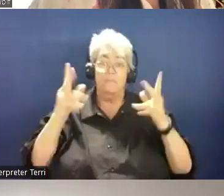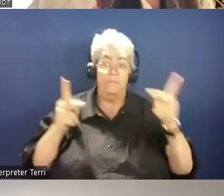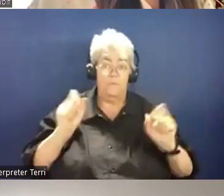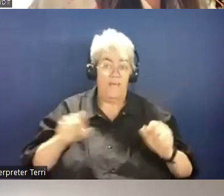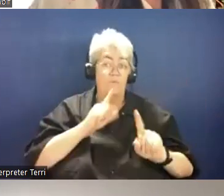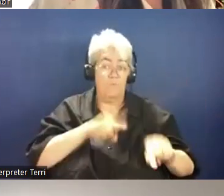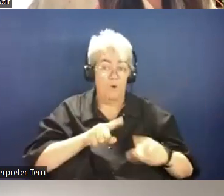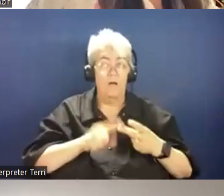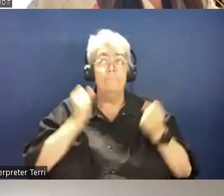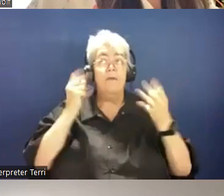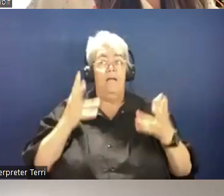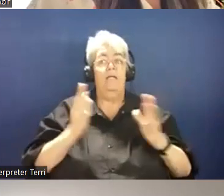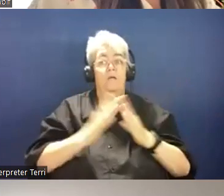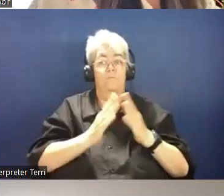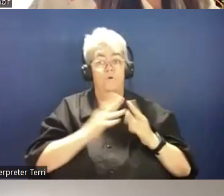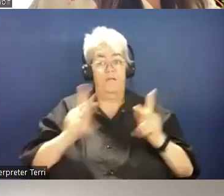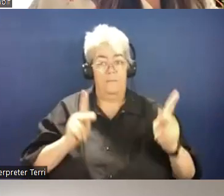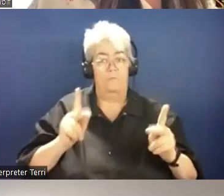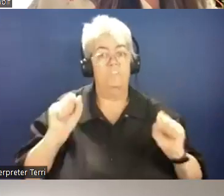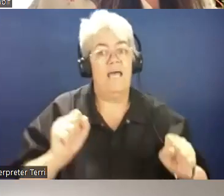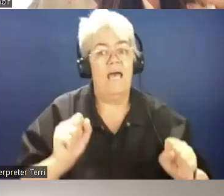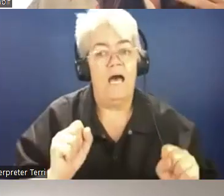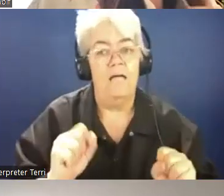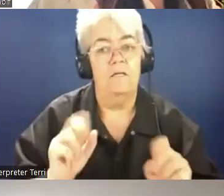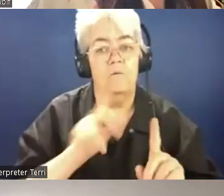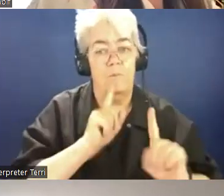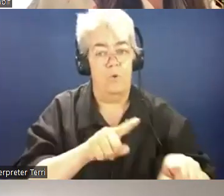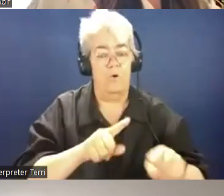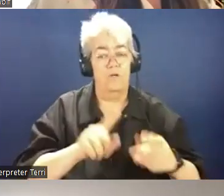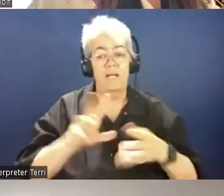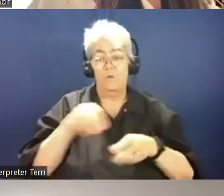of community members including different types of providers increased the number